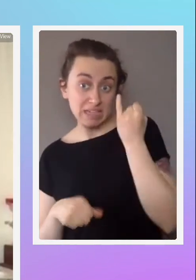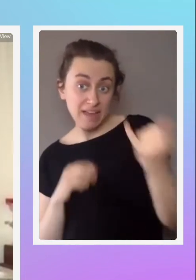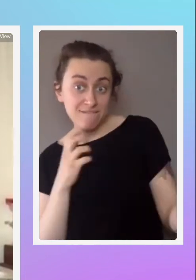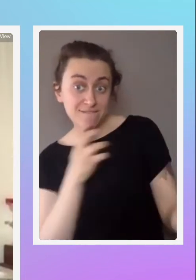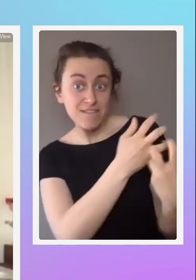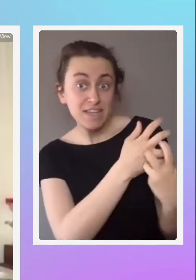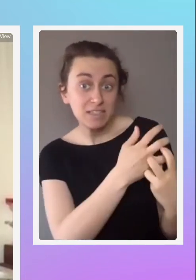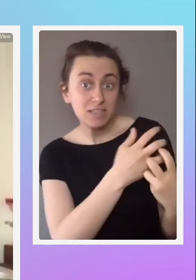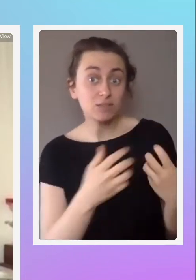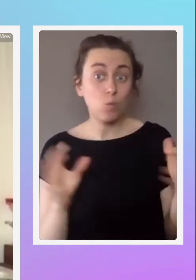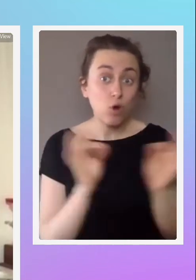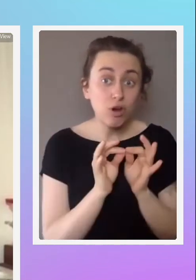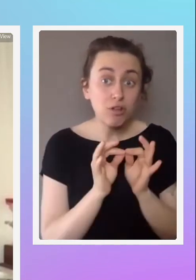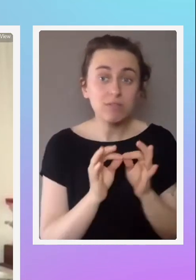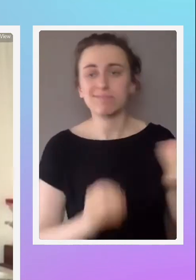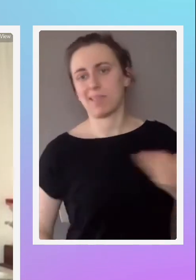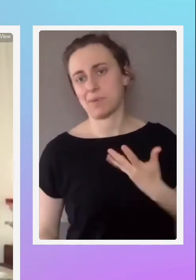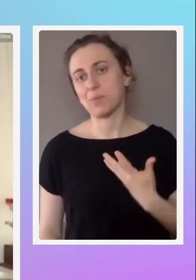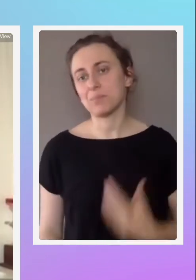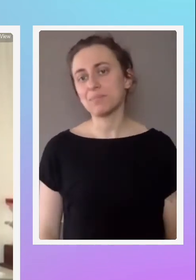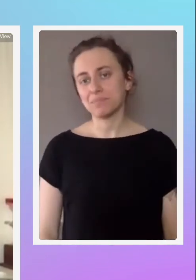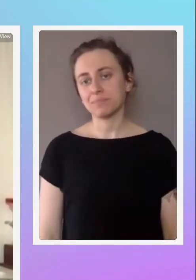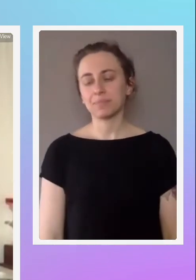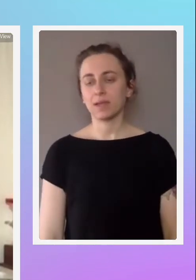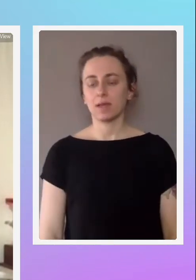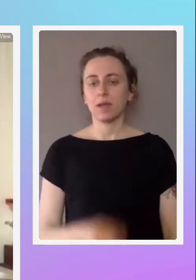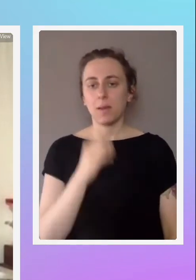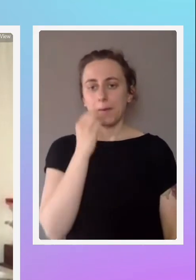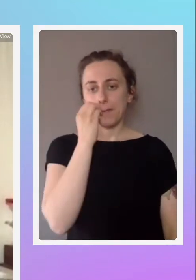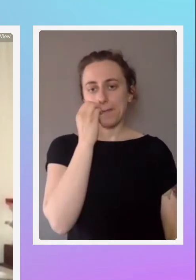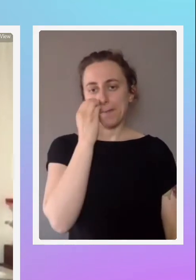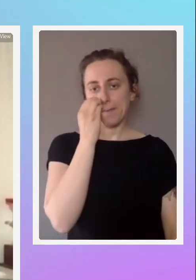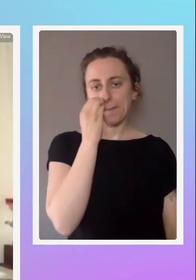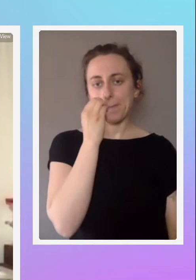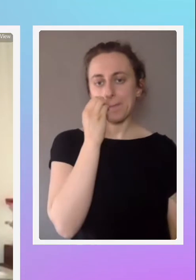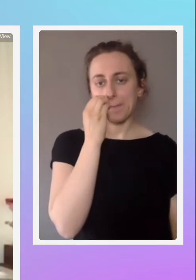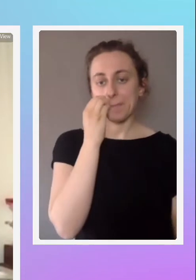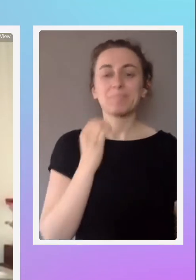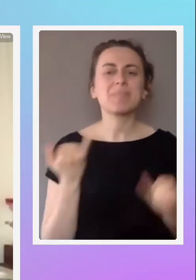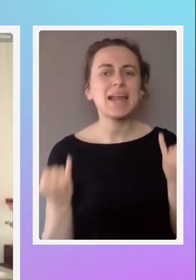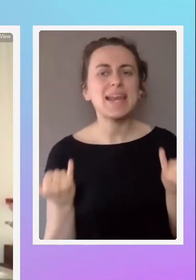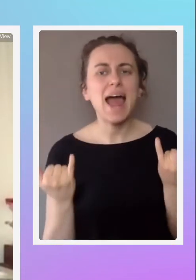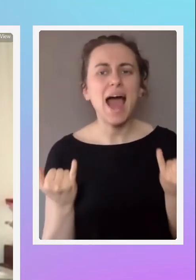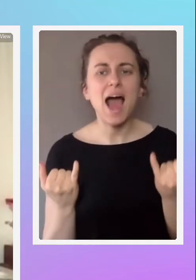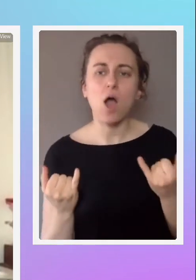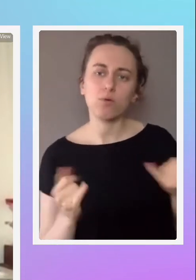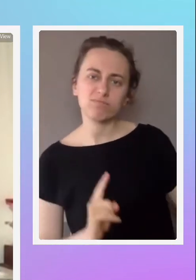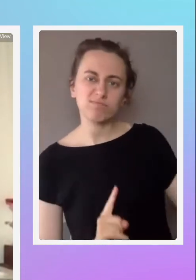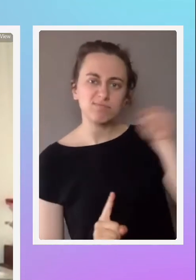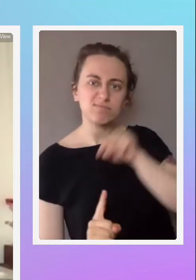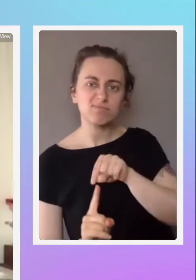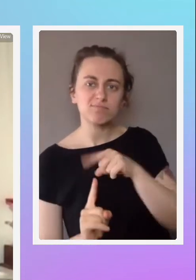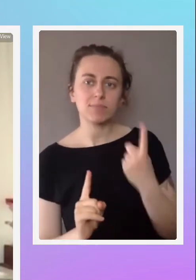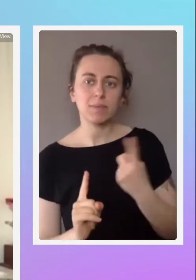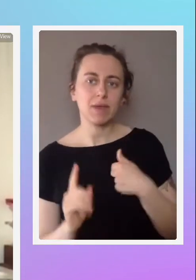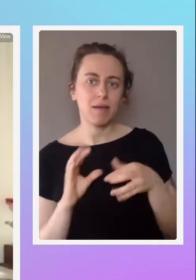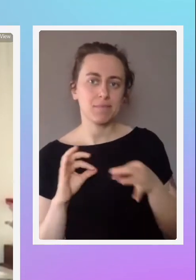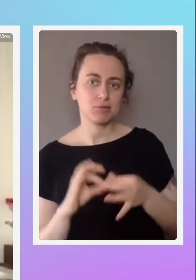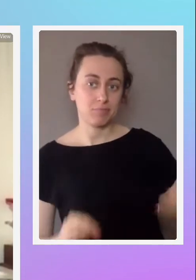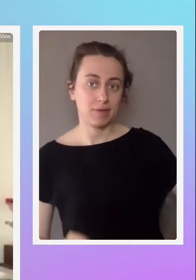I want to come back to something which I mentioned earlier it has to do with the design of user interfaces